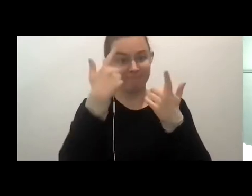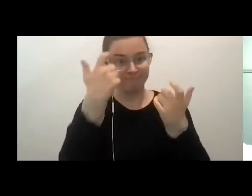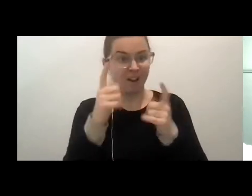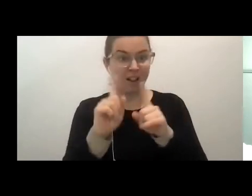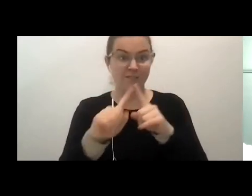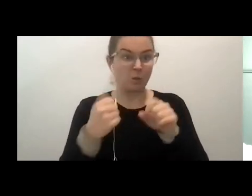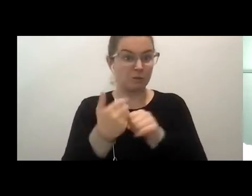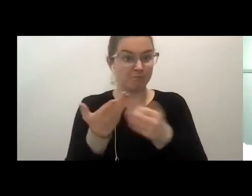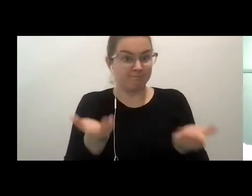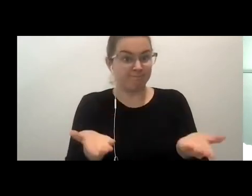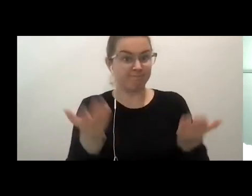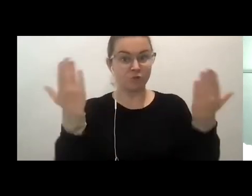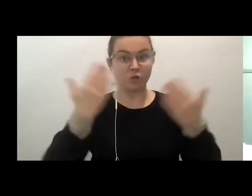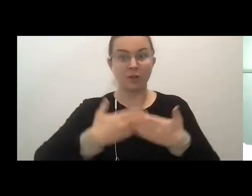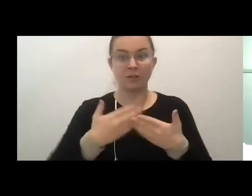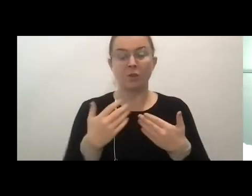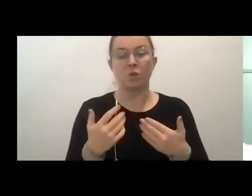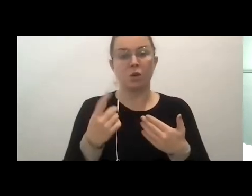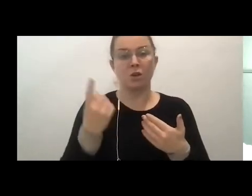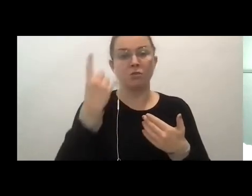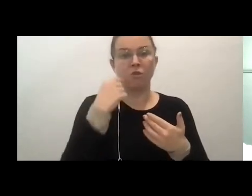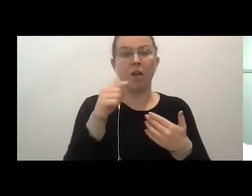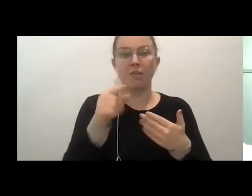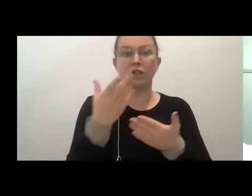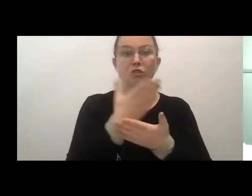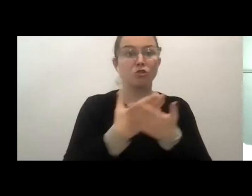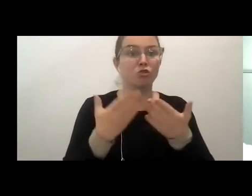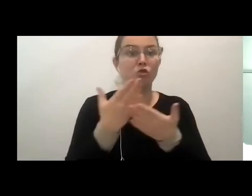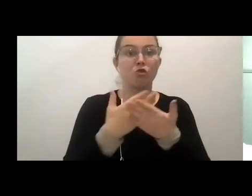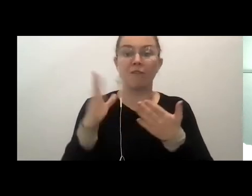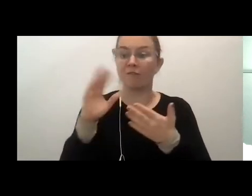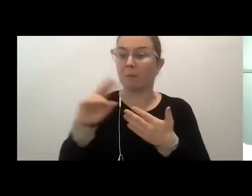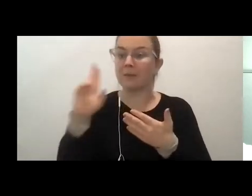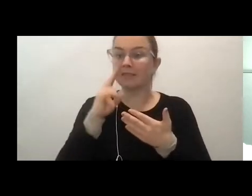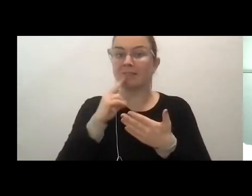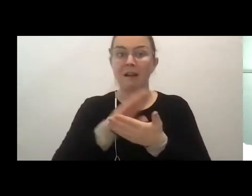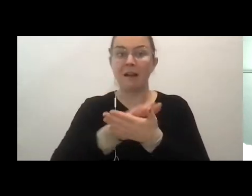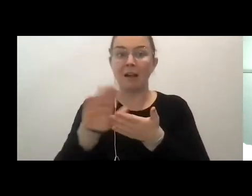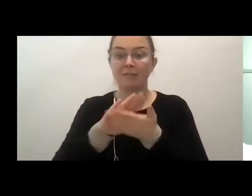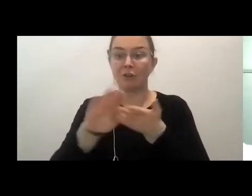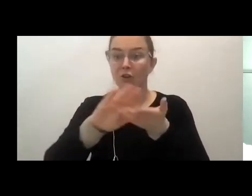we're trying to get the stories of the people from the deaf and hard of hearing communities